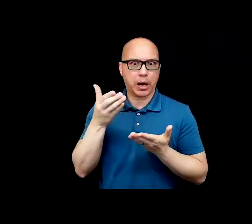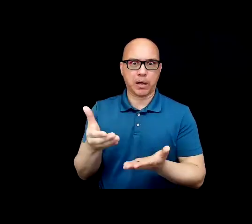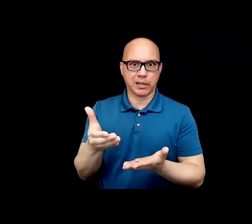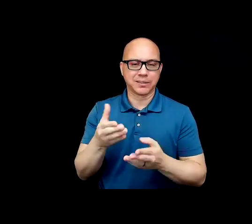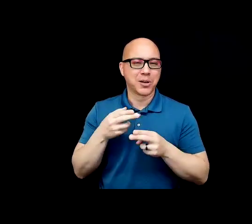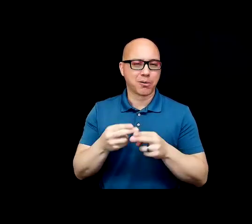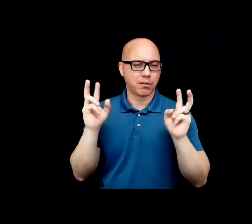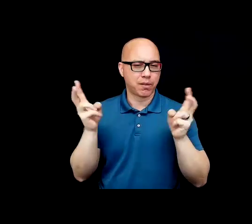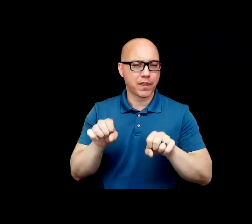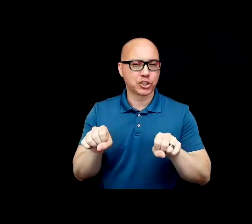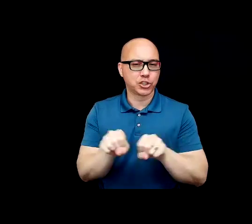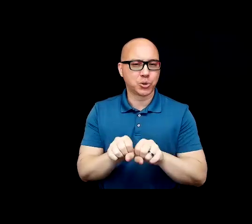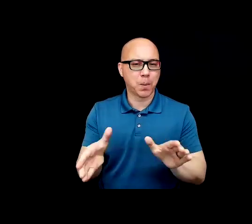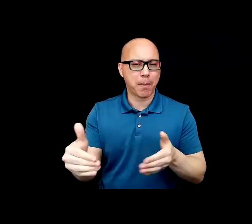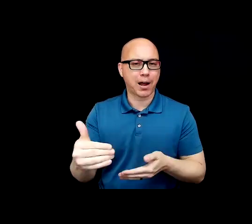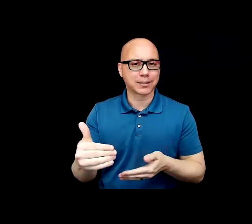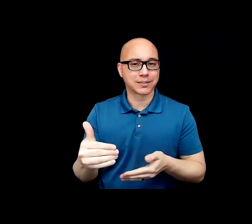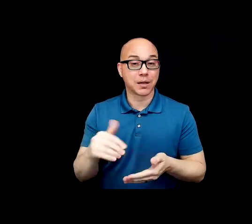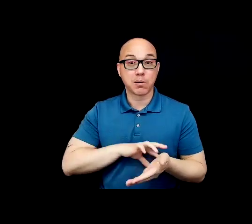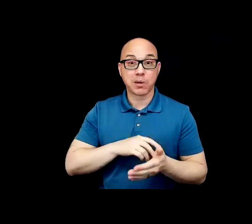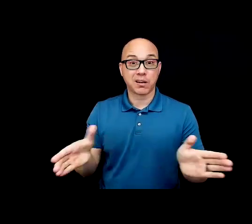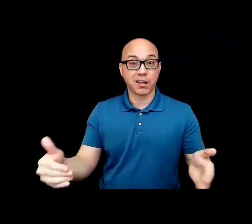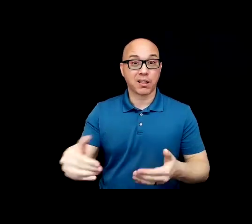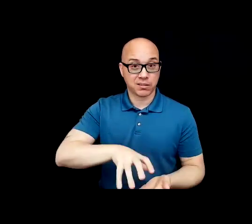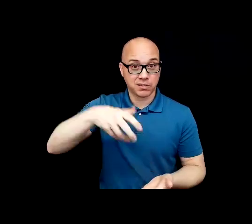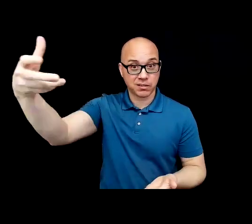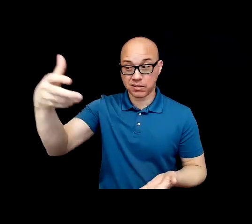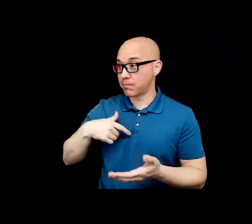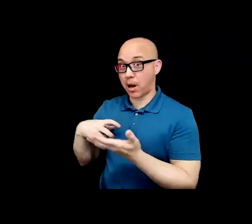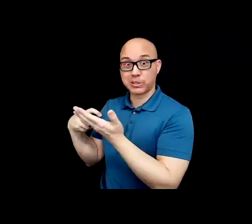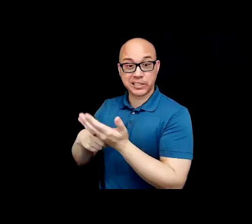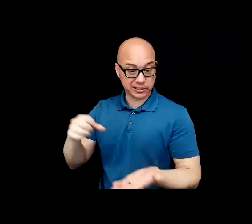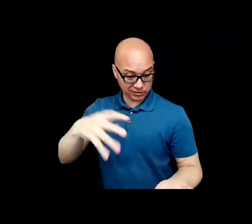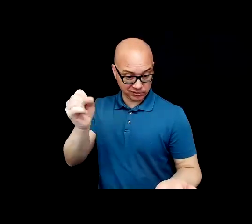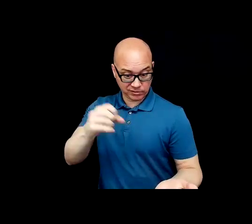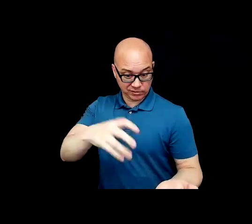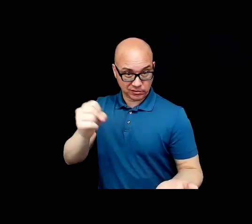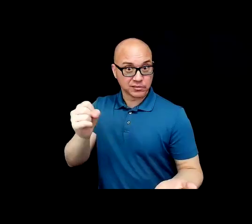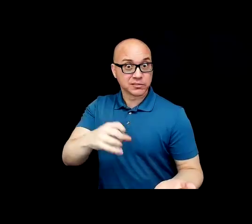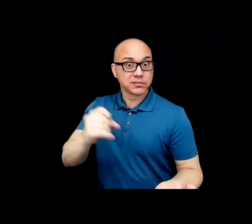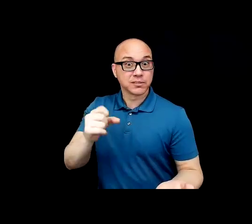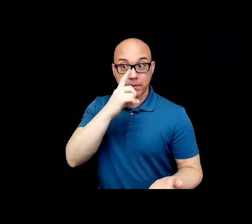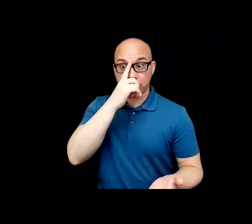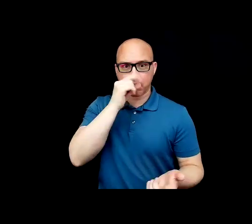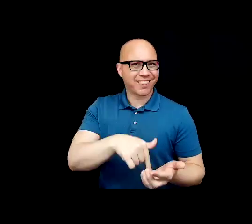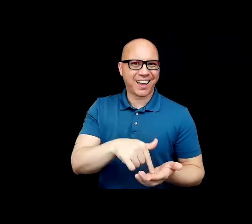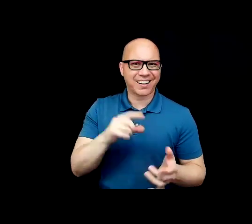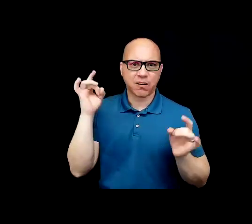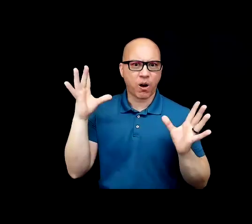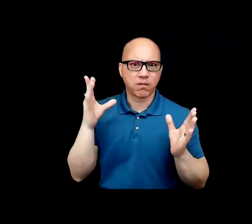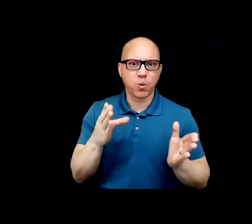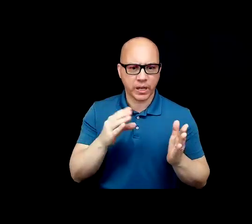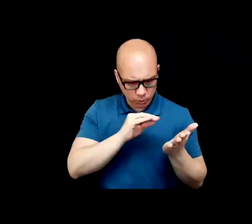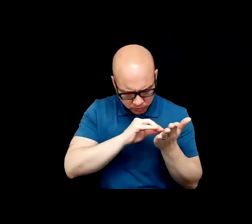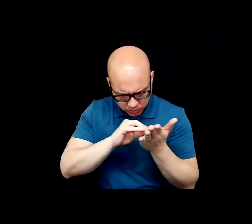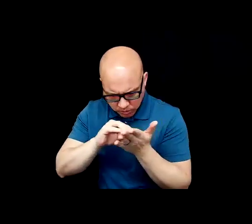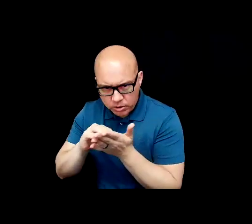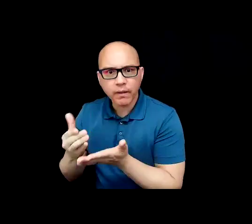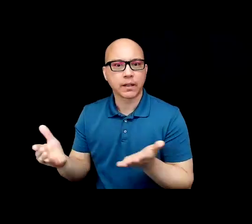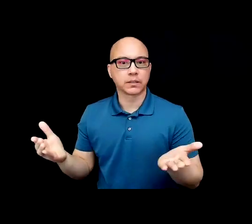shoe box method. That is just dumping receipts into a box. It creates chaos, and you can be at